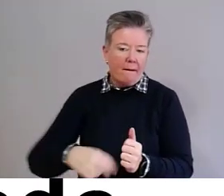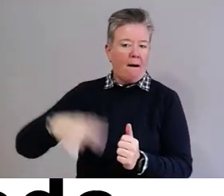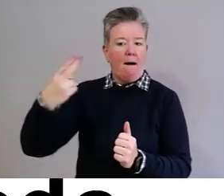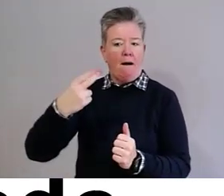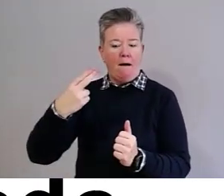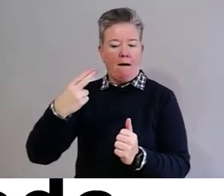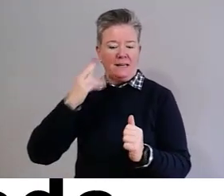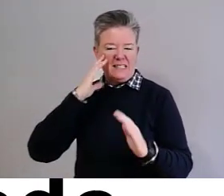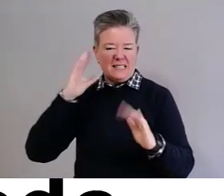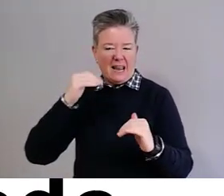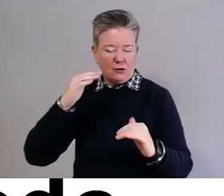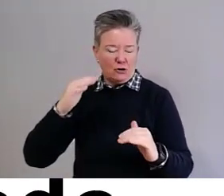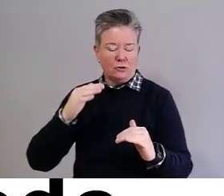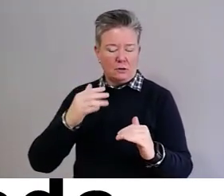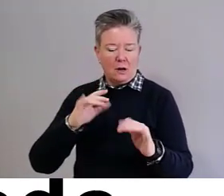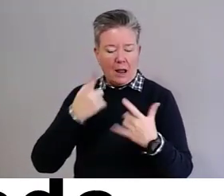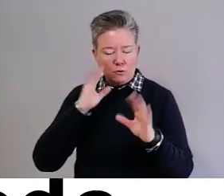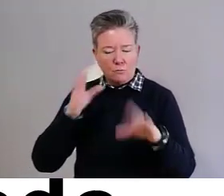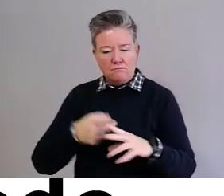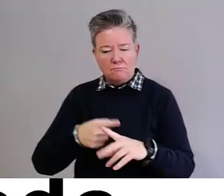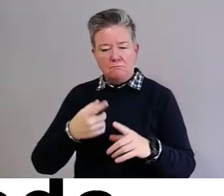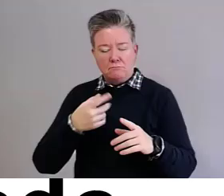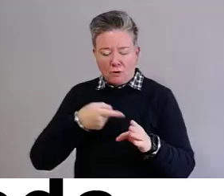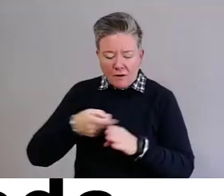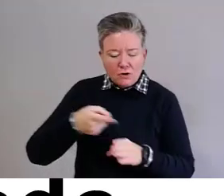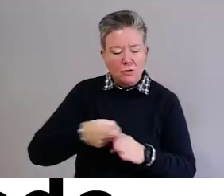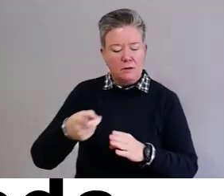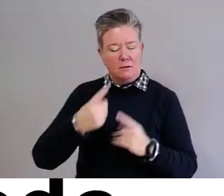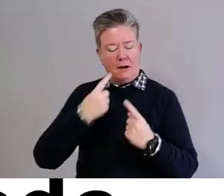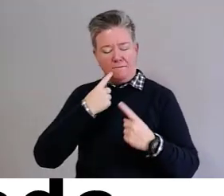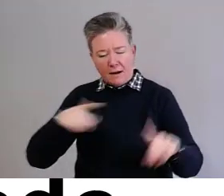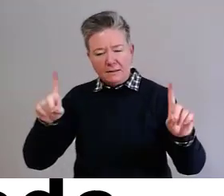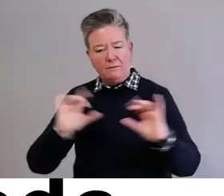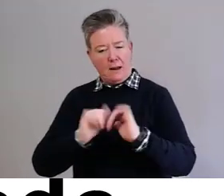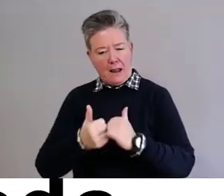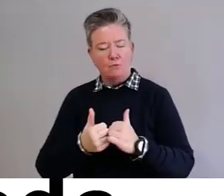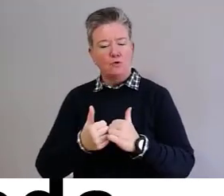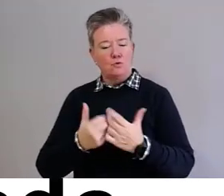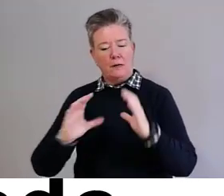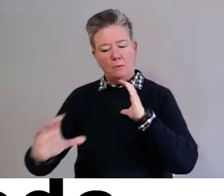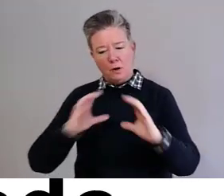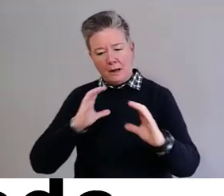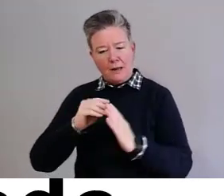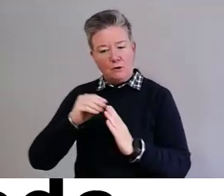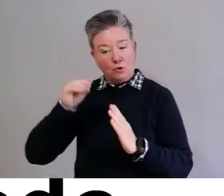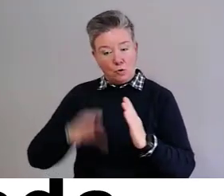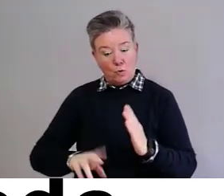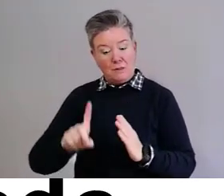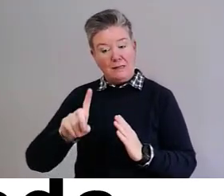as we focus on ways to professionally and effectively communicate student data,